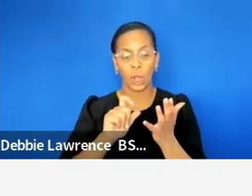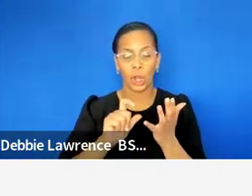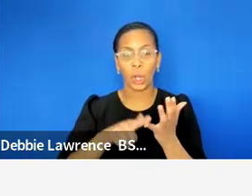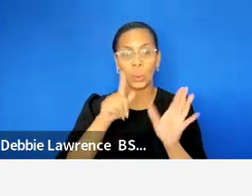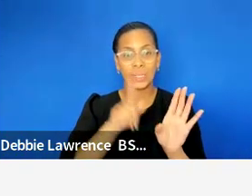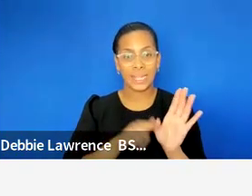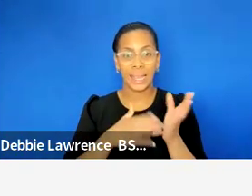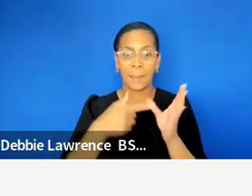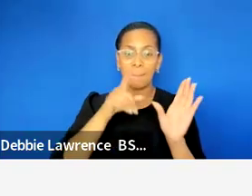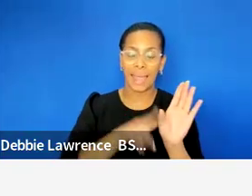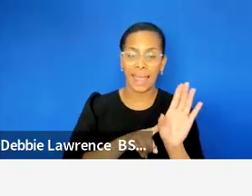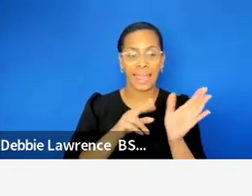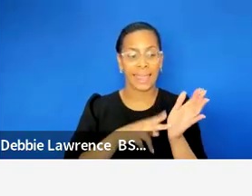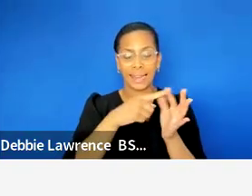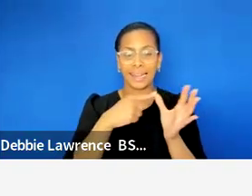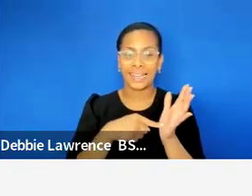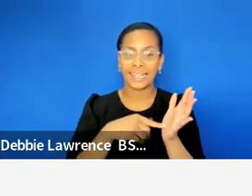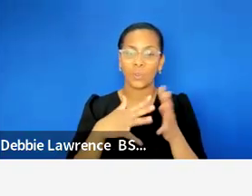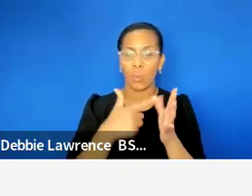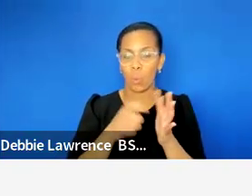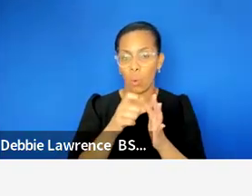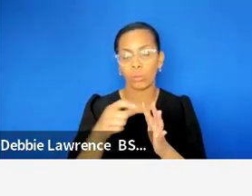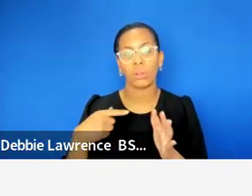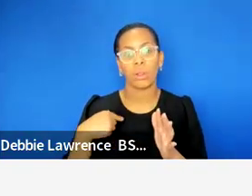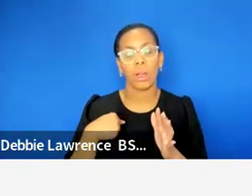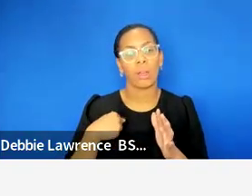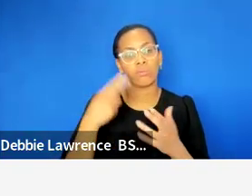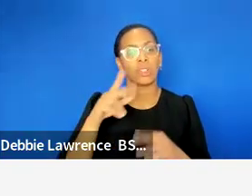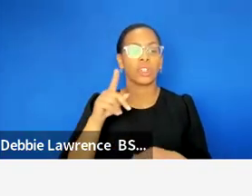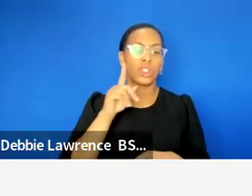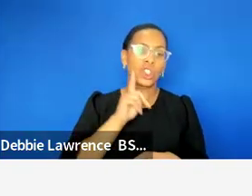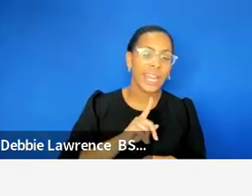My pronouns are she/her. A quick visual description.